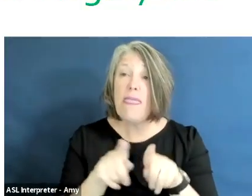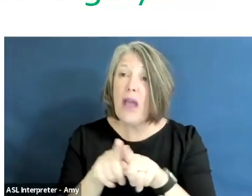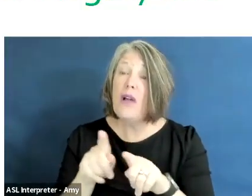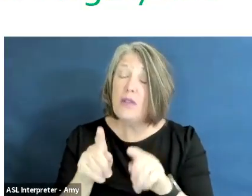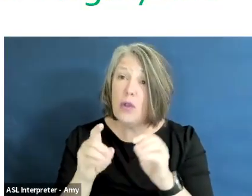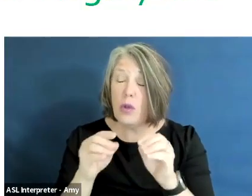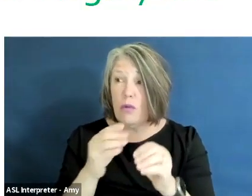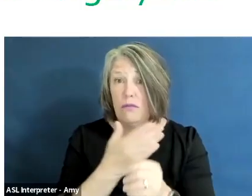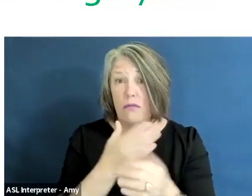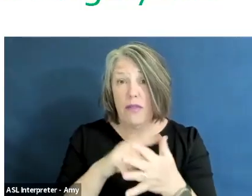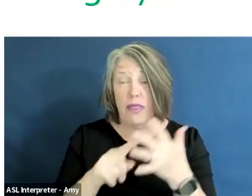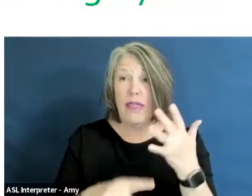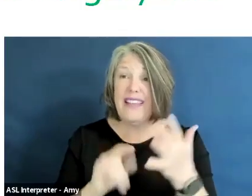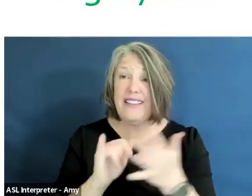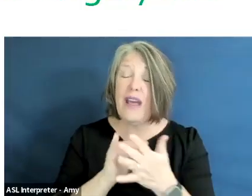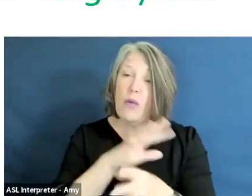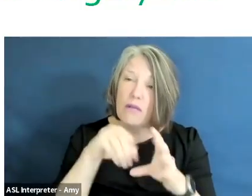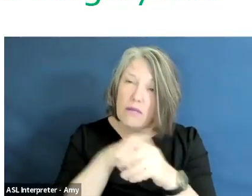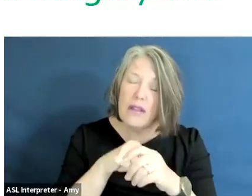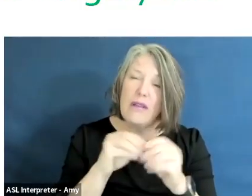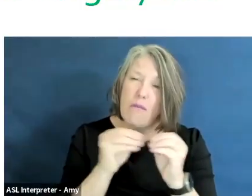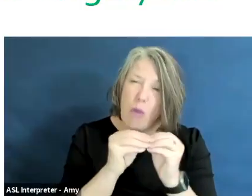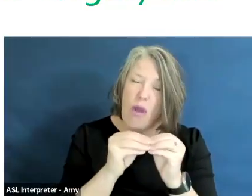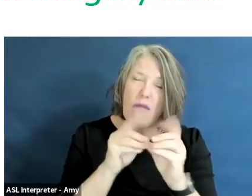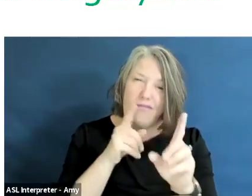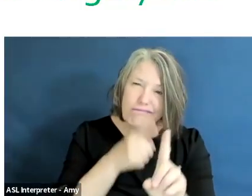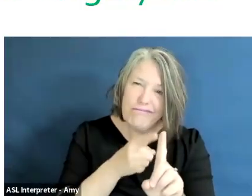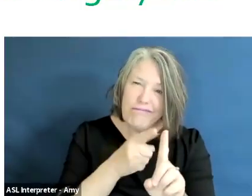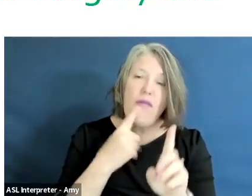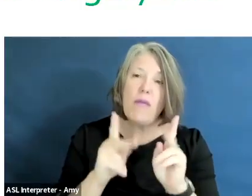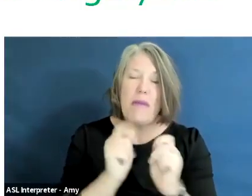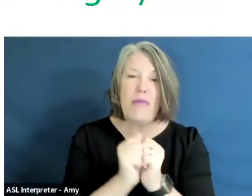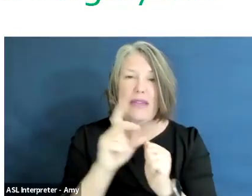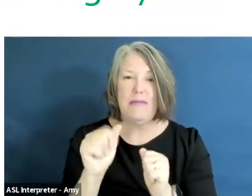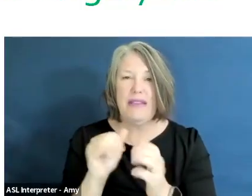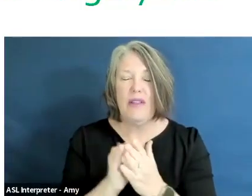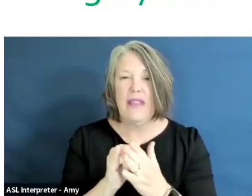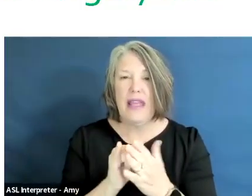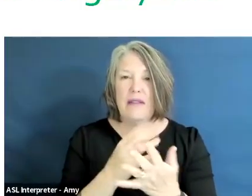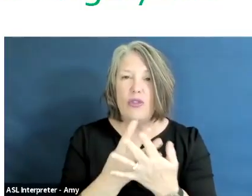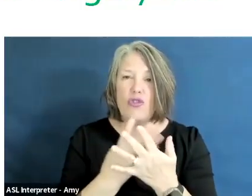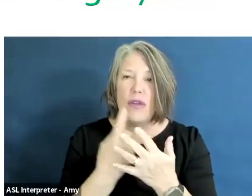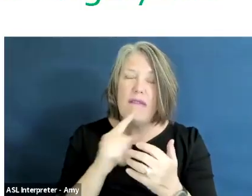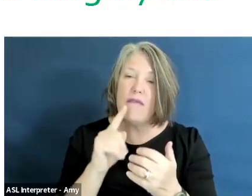important, especially for people with mobility disabilities. So that includes screening for caregiver abuse,